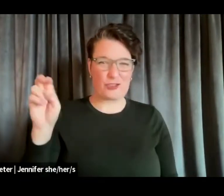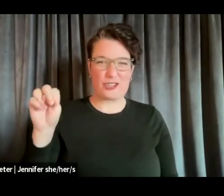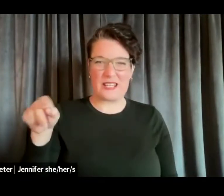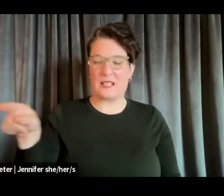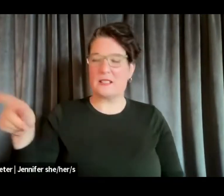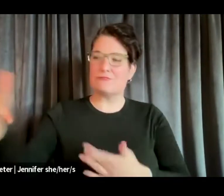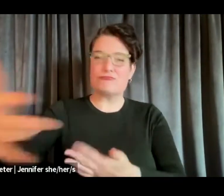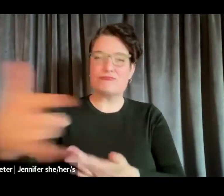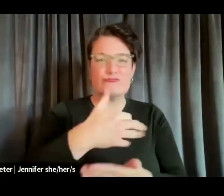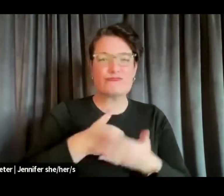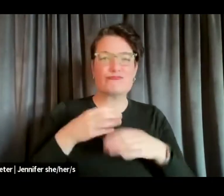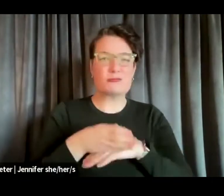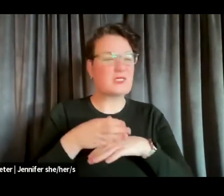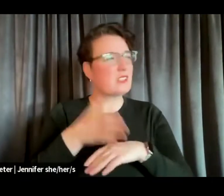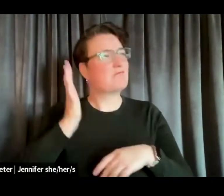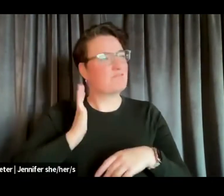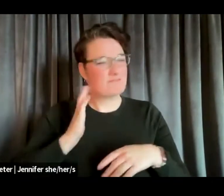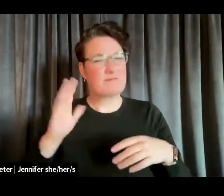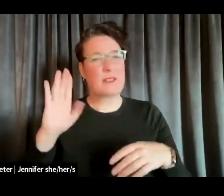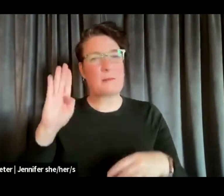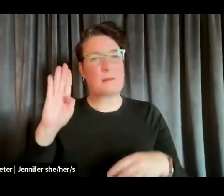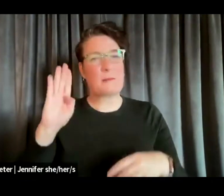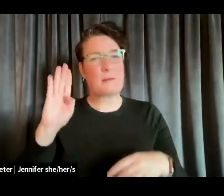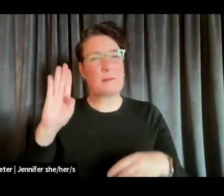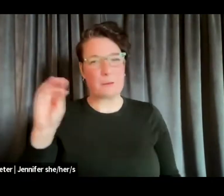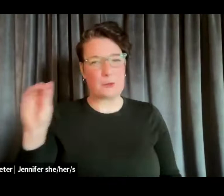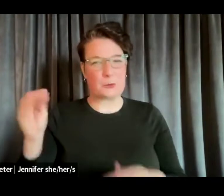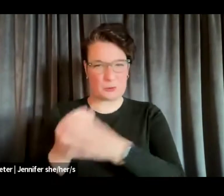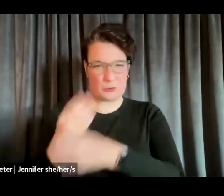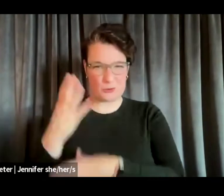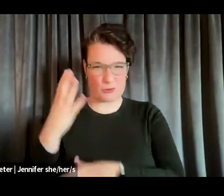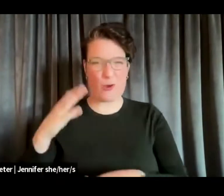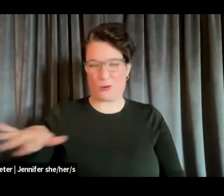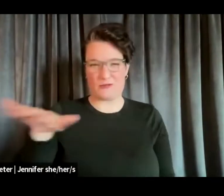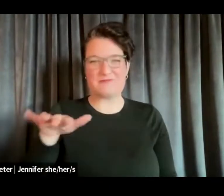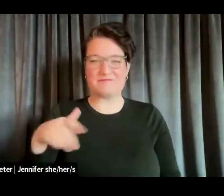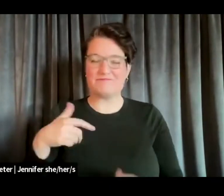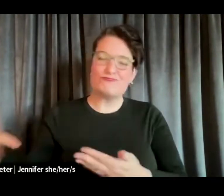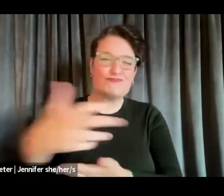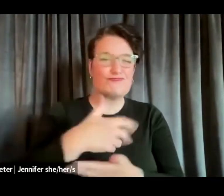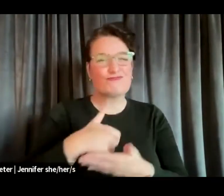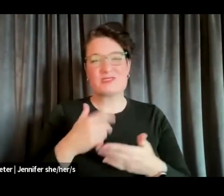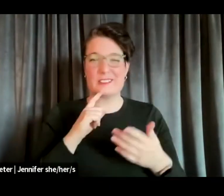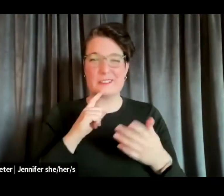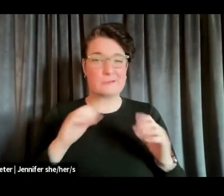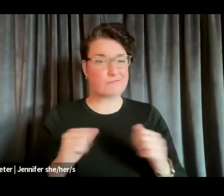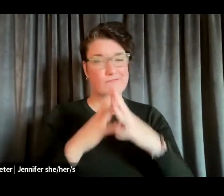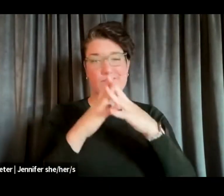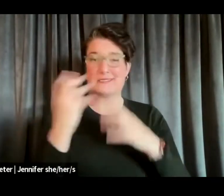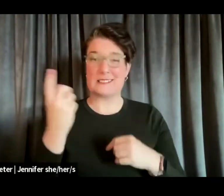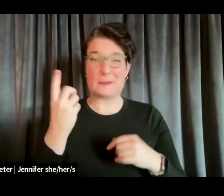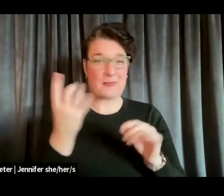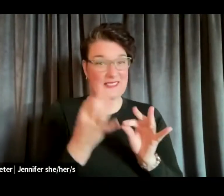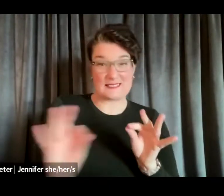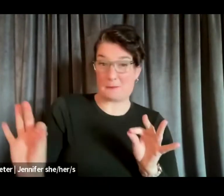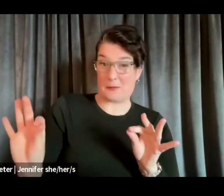Or at one point we had some bamboo growing and just do something really simple for the structure And then